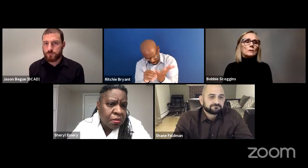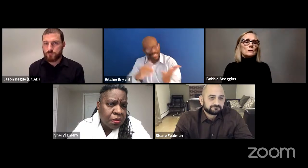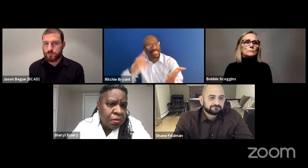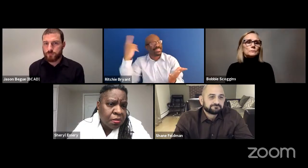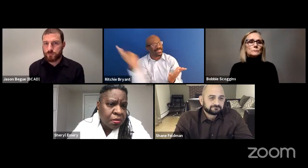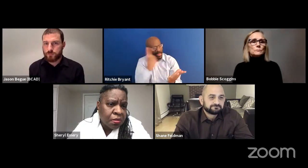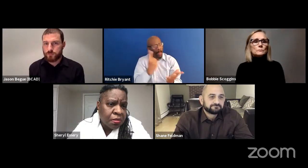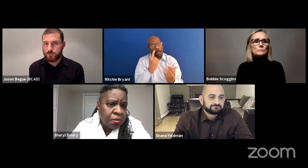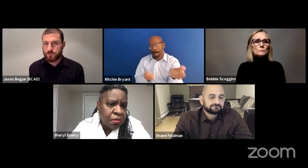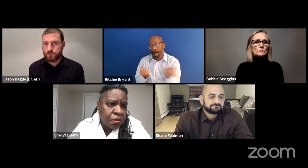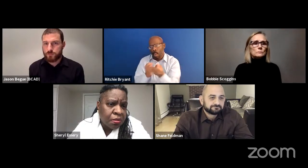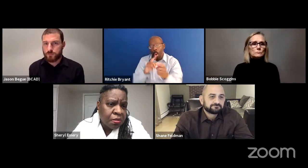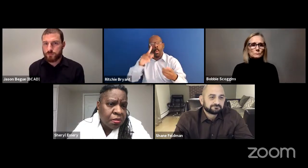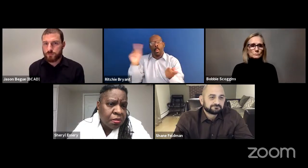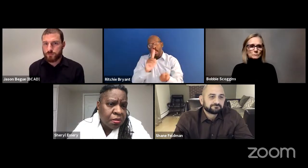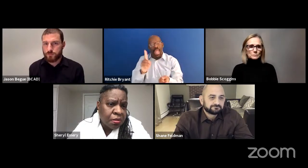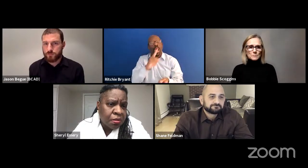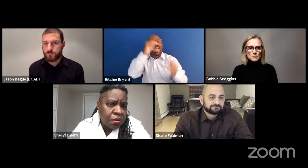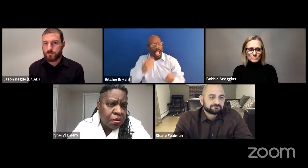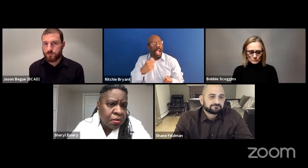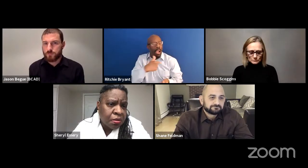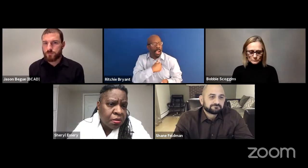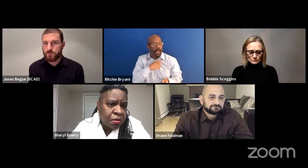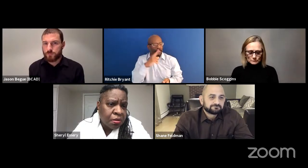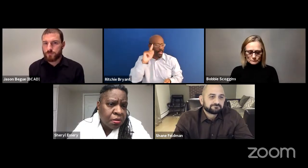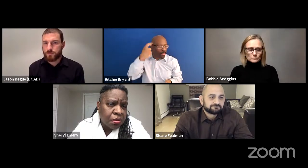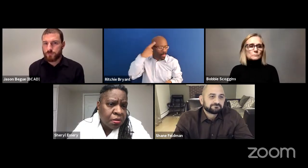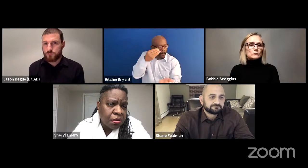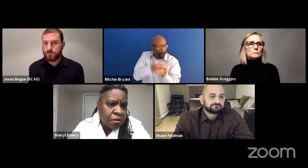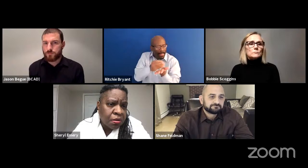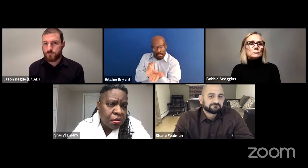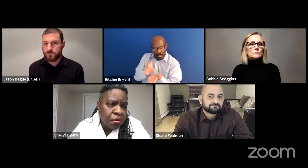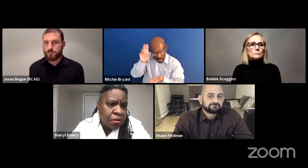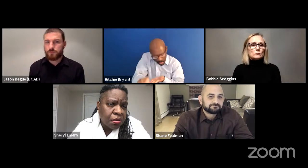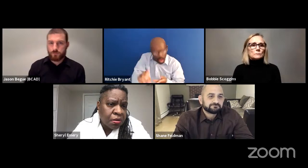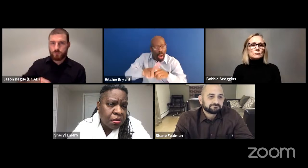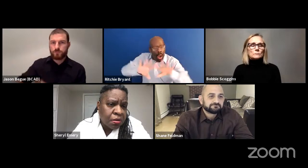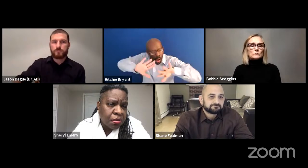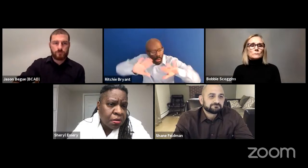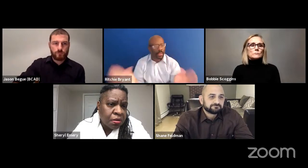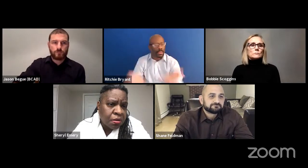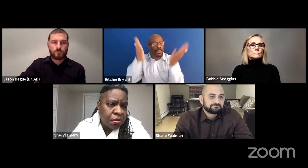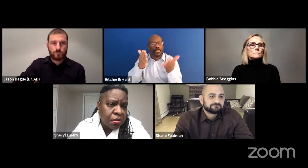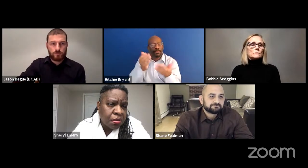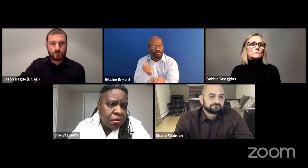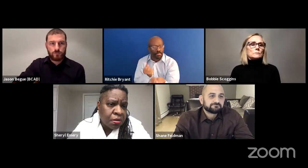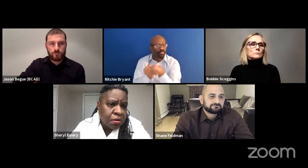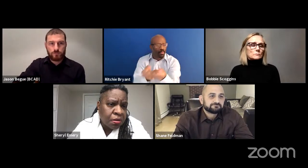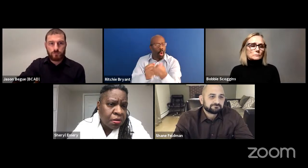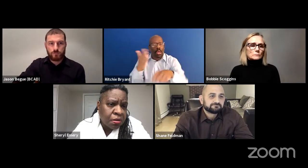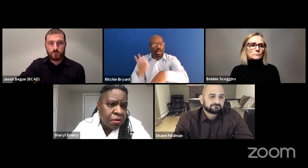marginalized communities that had a challenge of becoming certified, quote, unquote. We